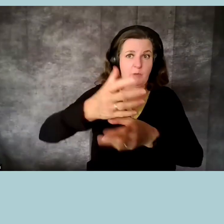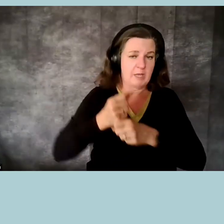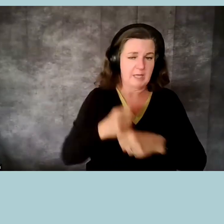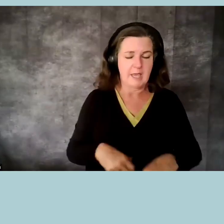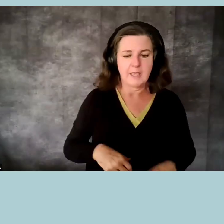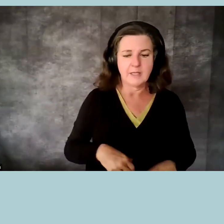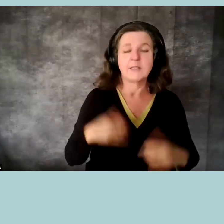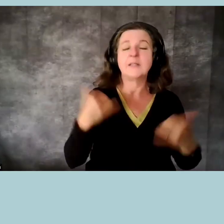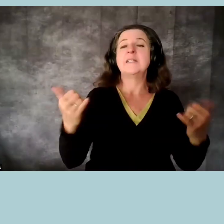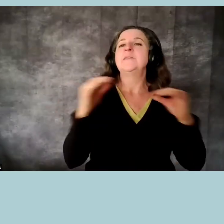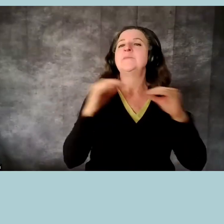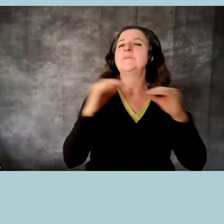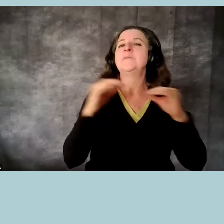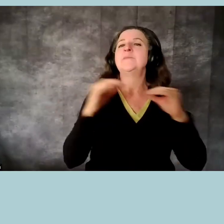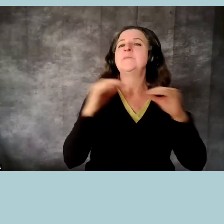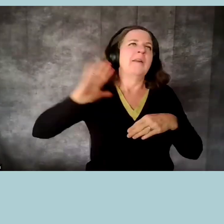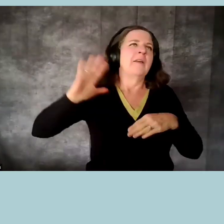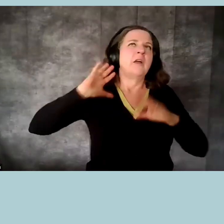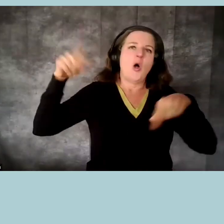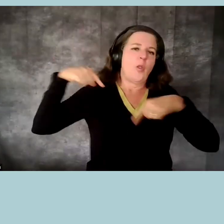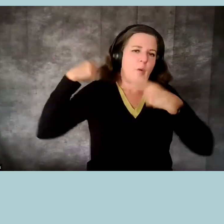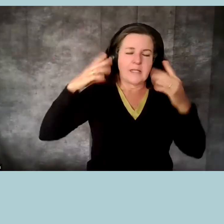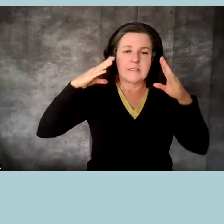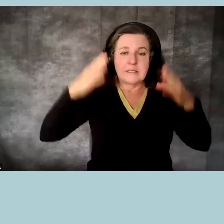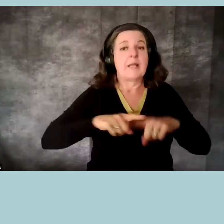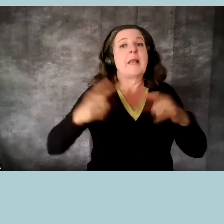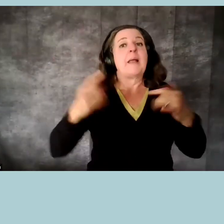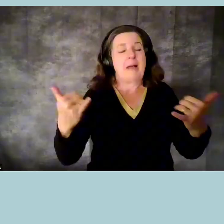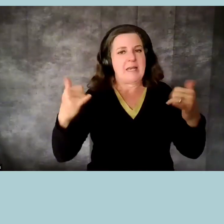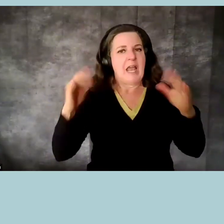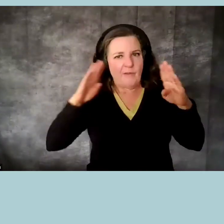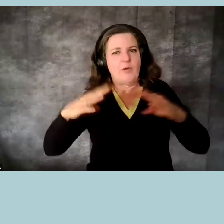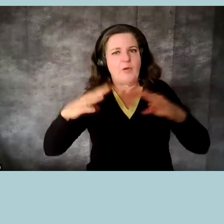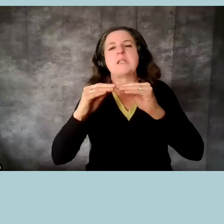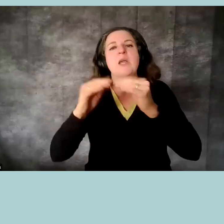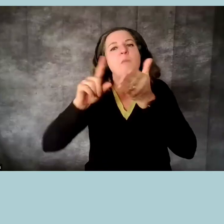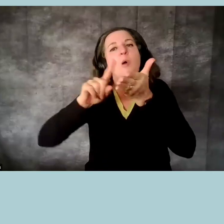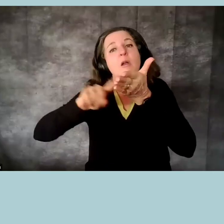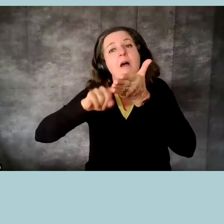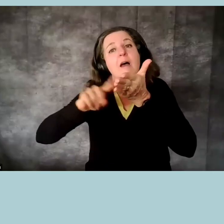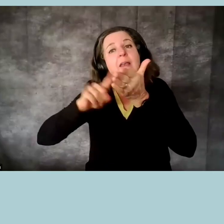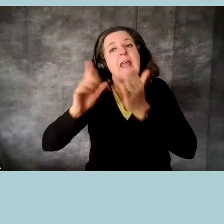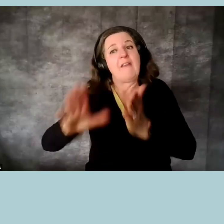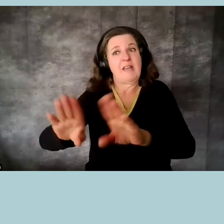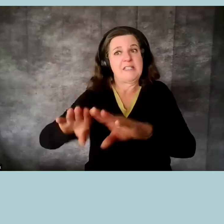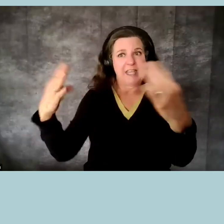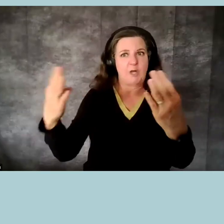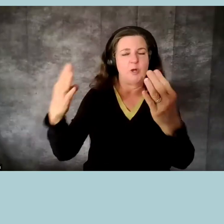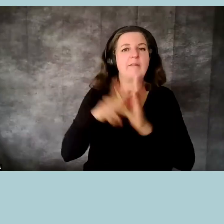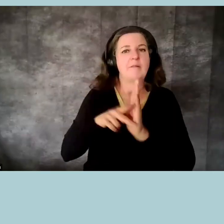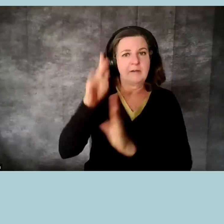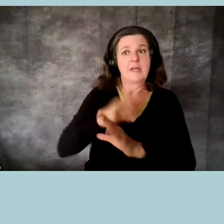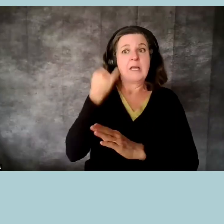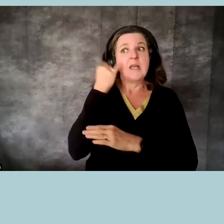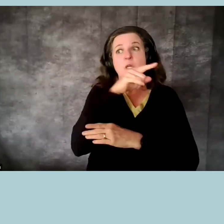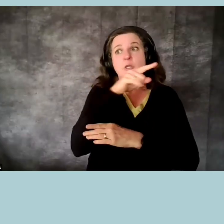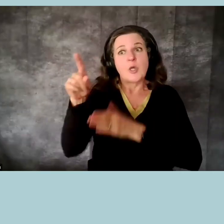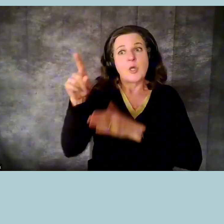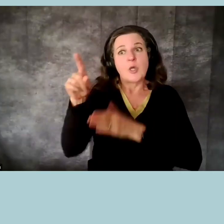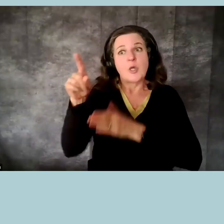so, we always did, but more so on investigator initiated projects. And so if investigators are interested in this area, now that we have the strategic